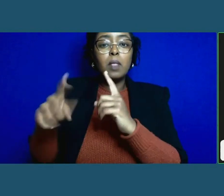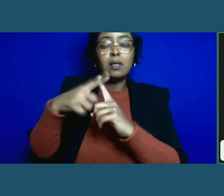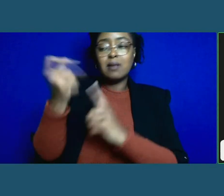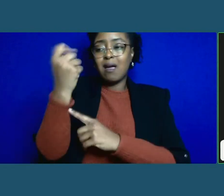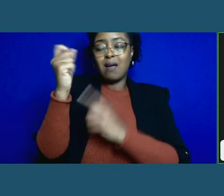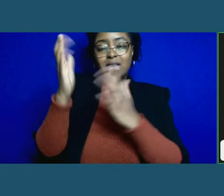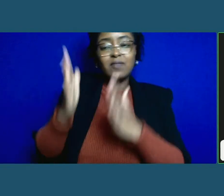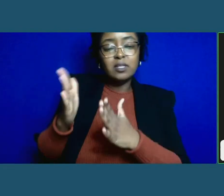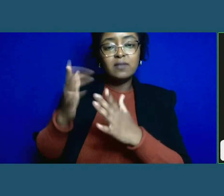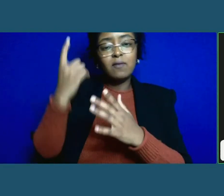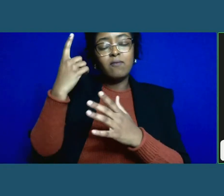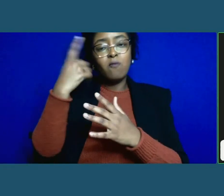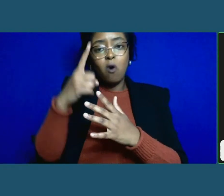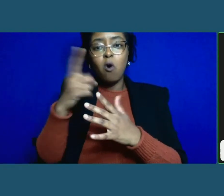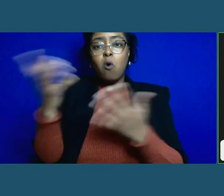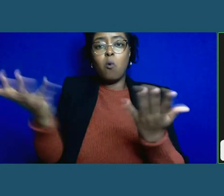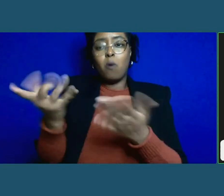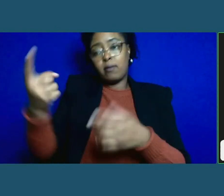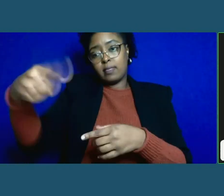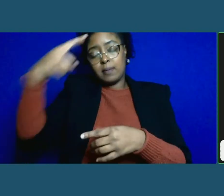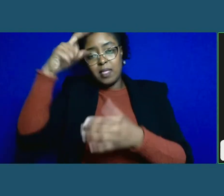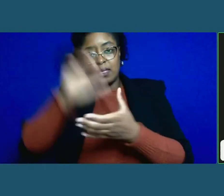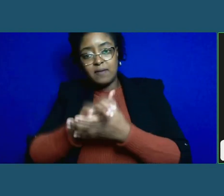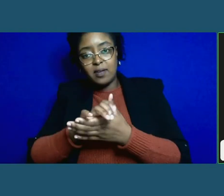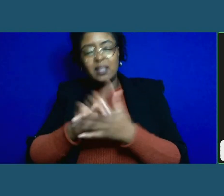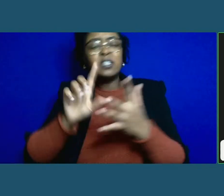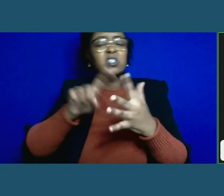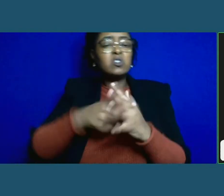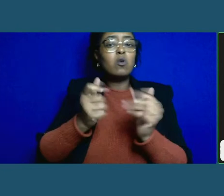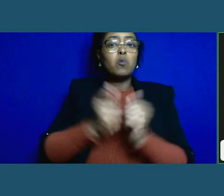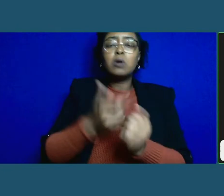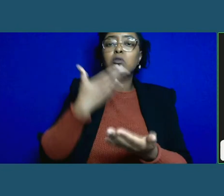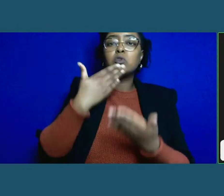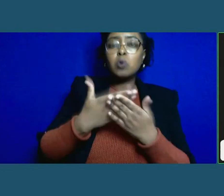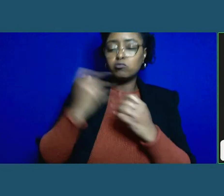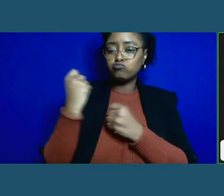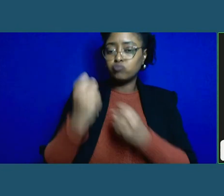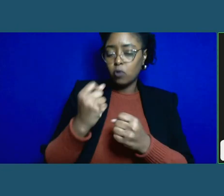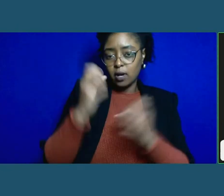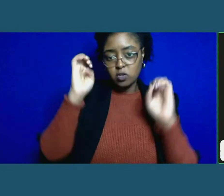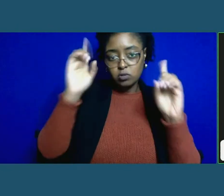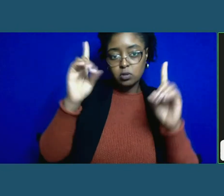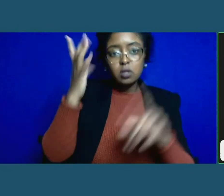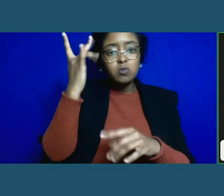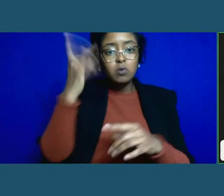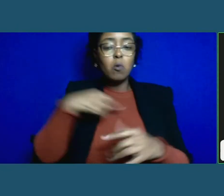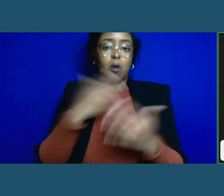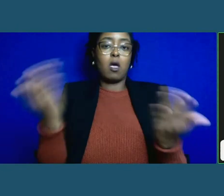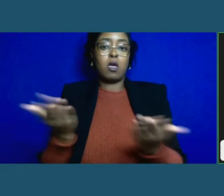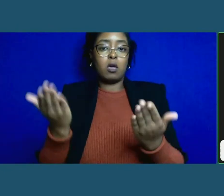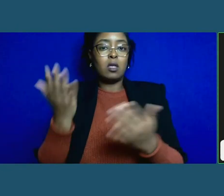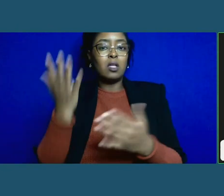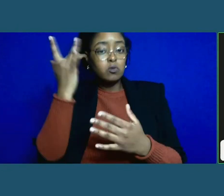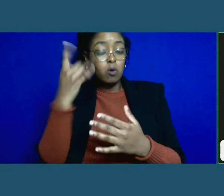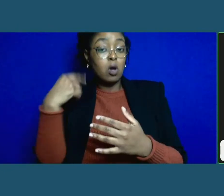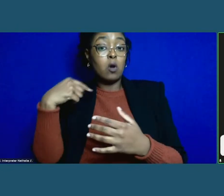for their educated education. Um, and activists in many ways for the things that they believe